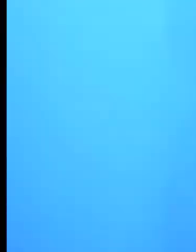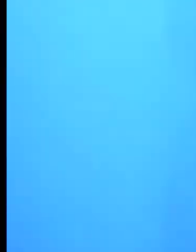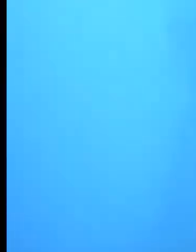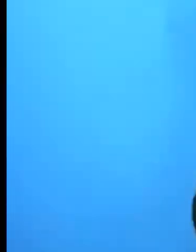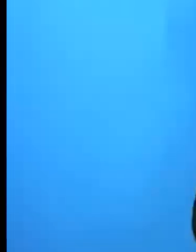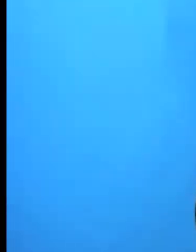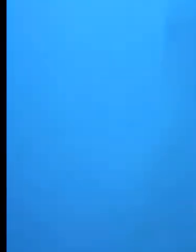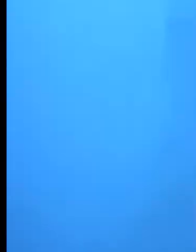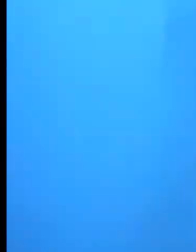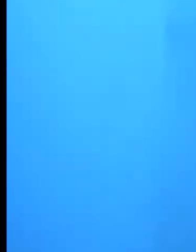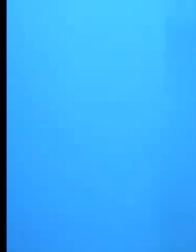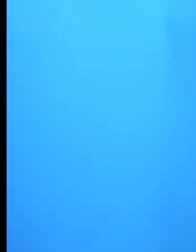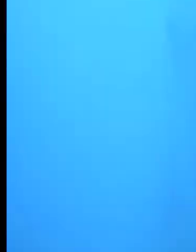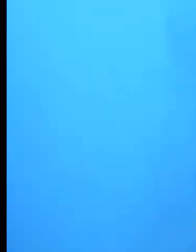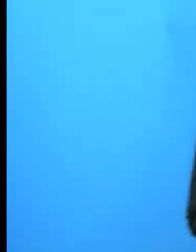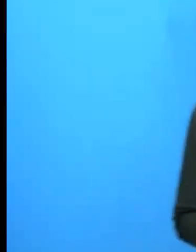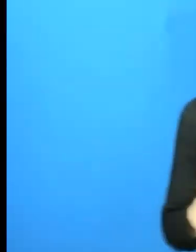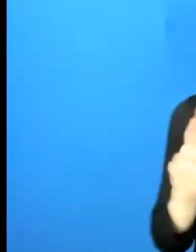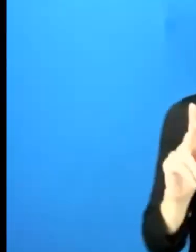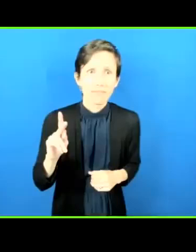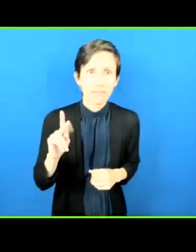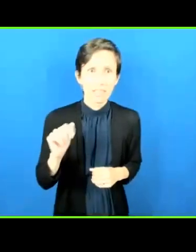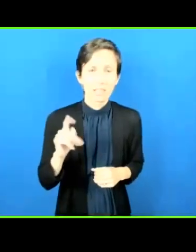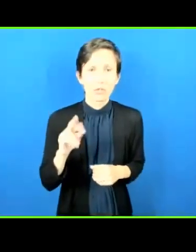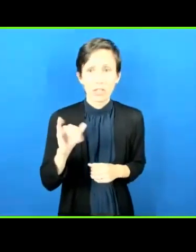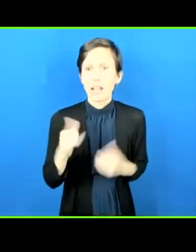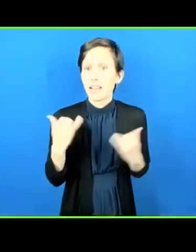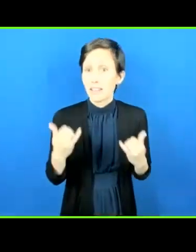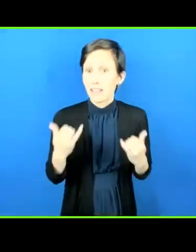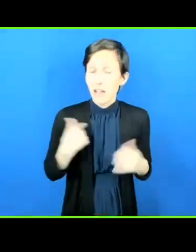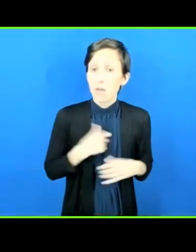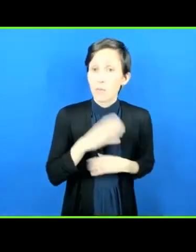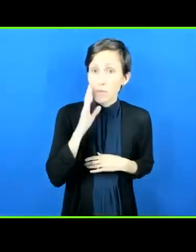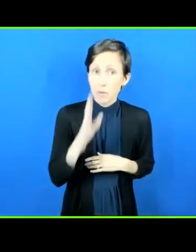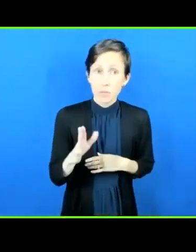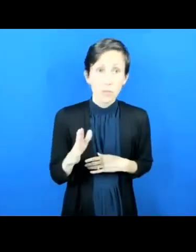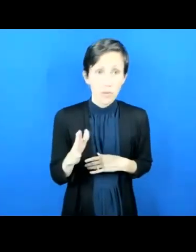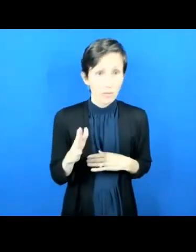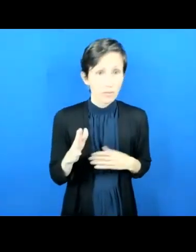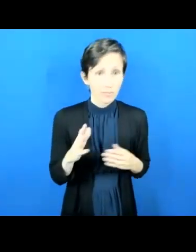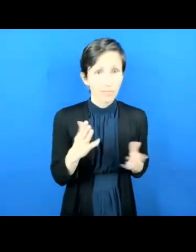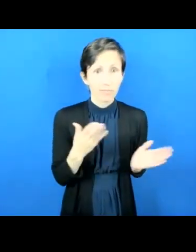Thank you so much Sandy. And now we'll move into our last unit spotlight